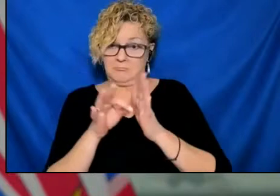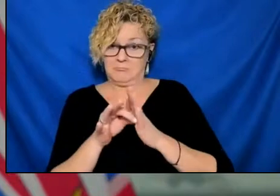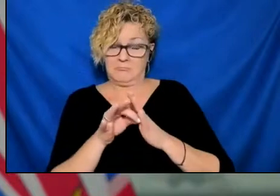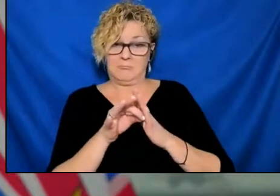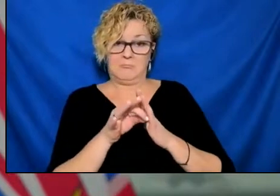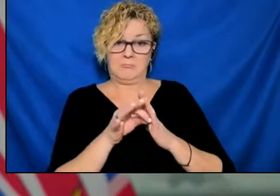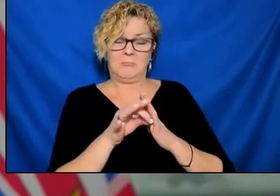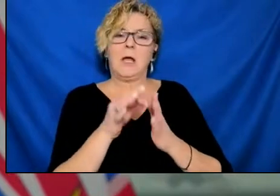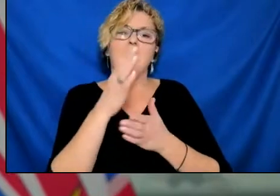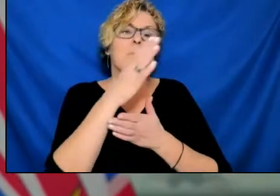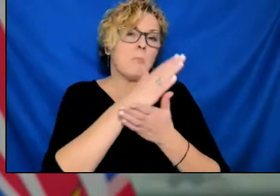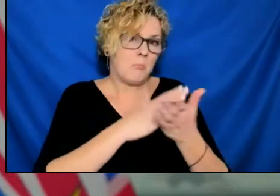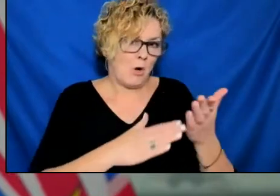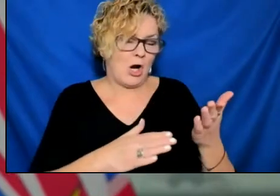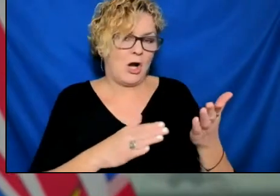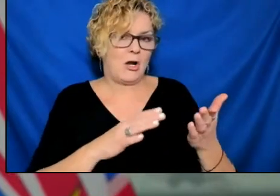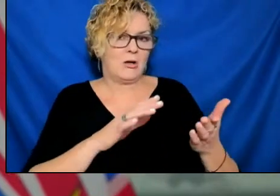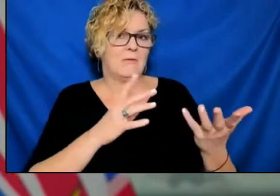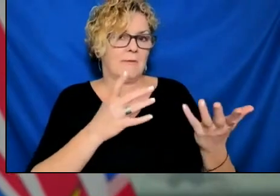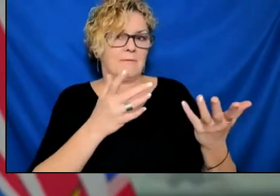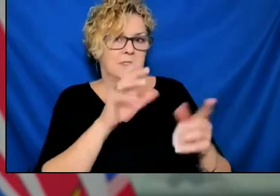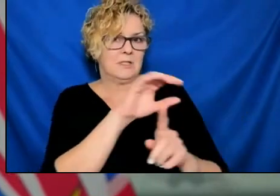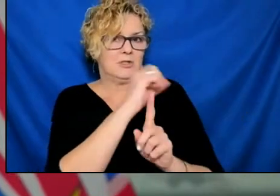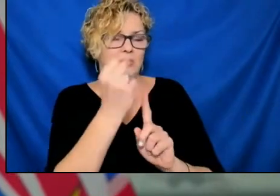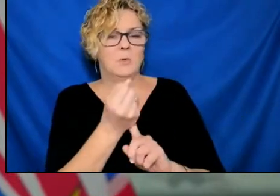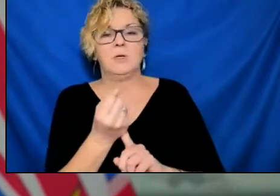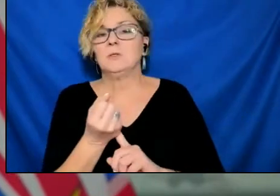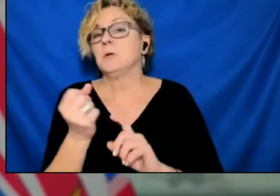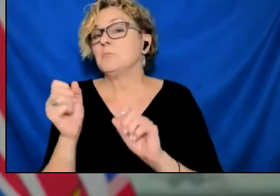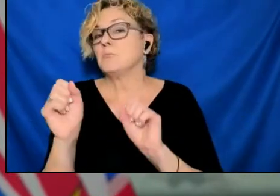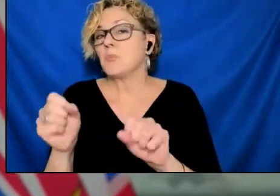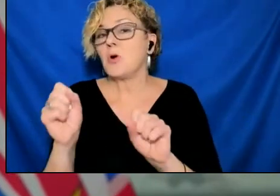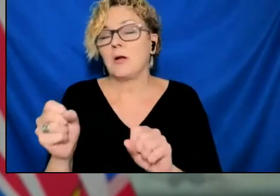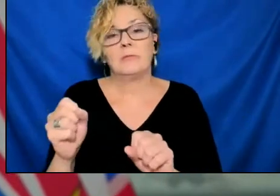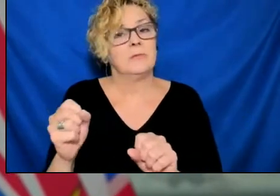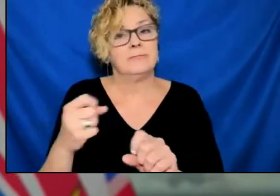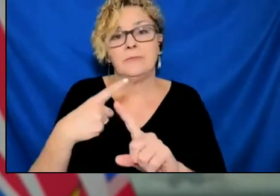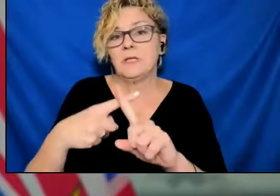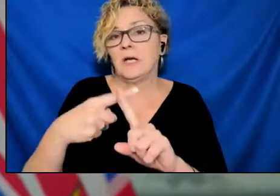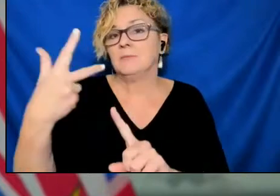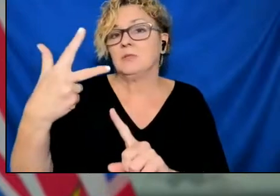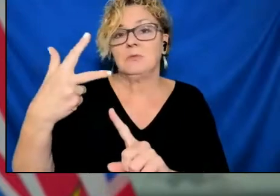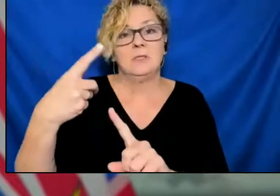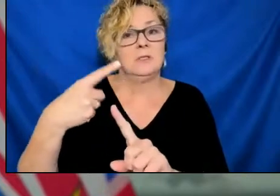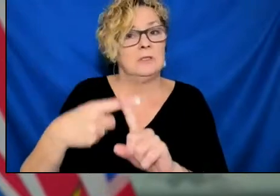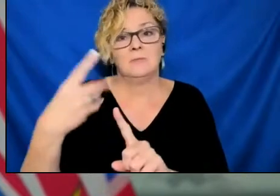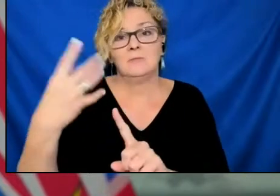Then what is in our surveillance numbers on